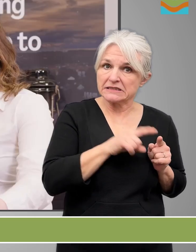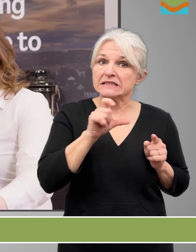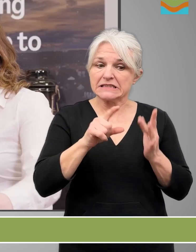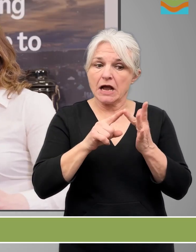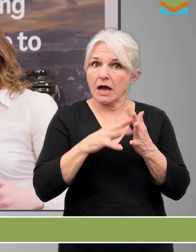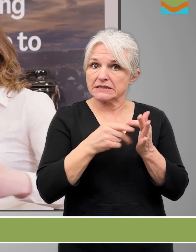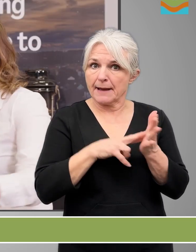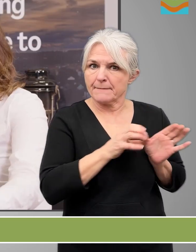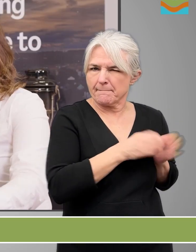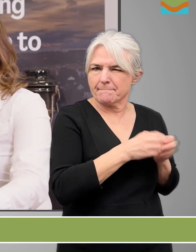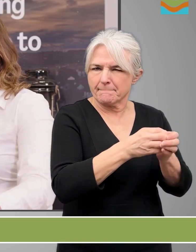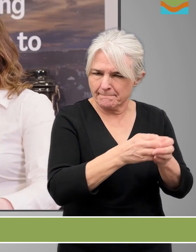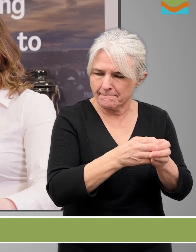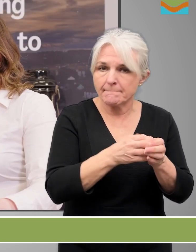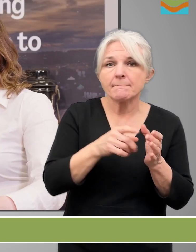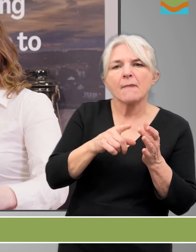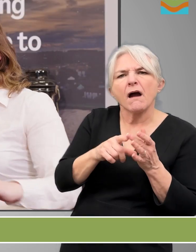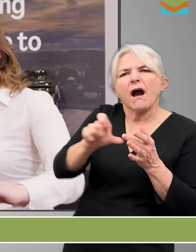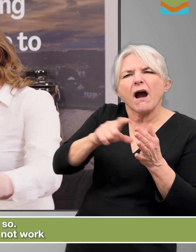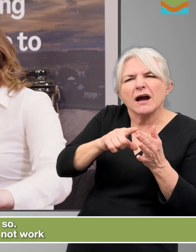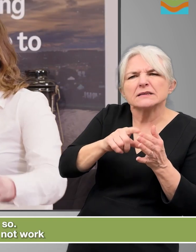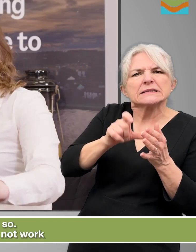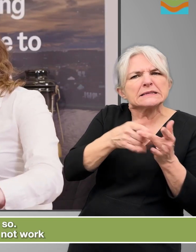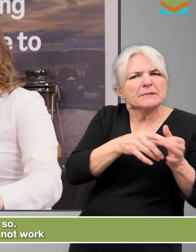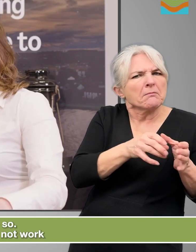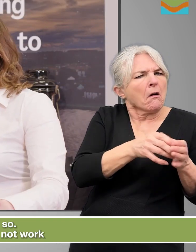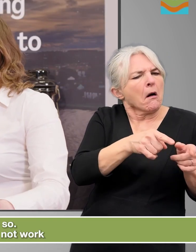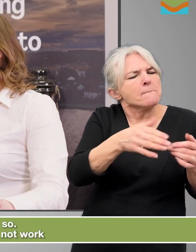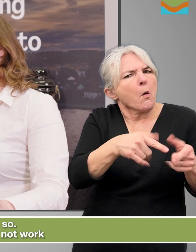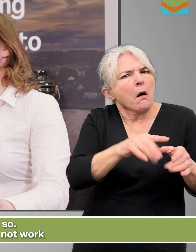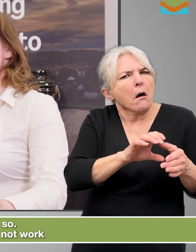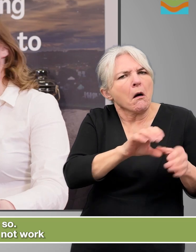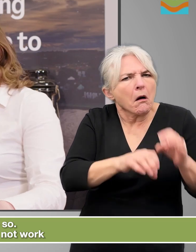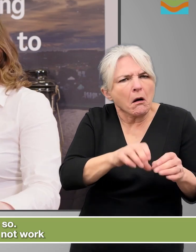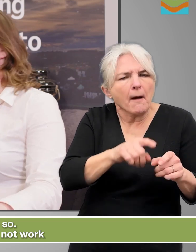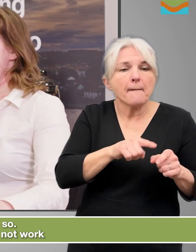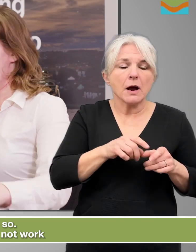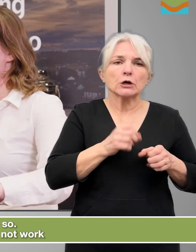ICE and also CIWEM, ICE and CIWEM a bit more so. But the Geological Society does not work